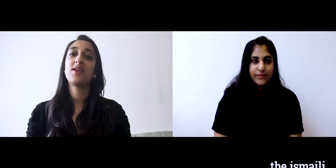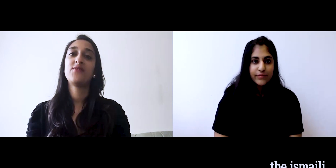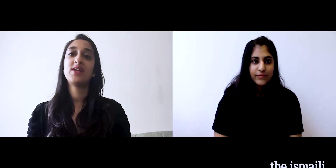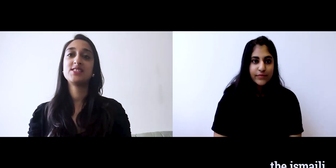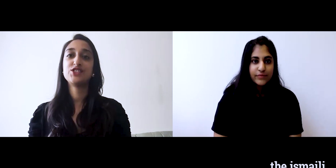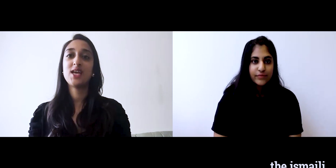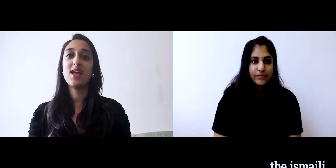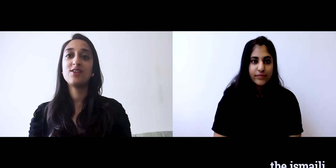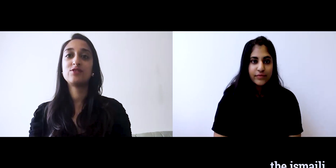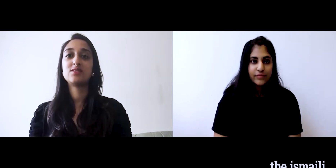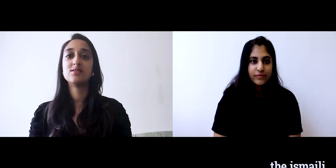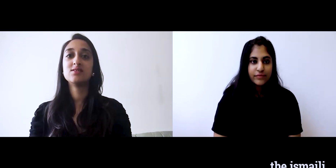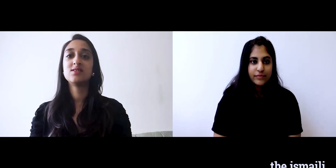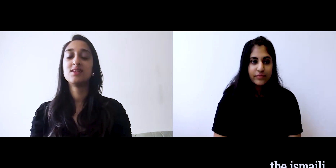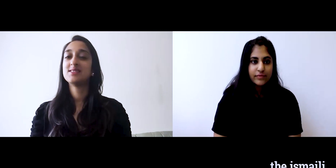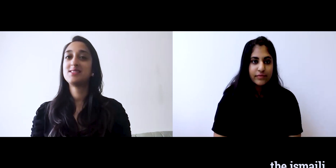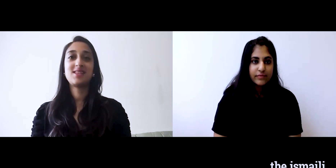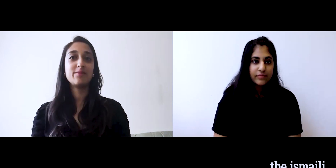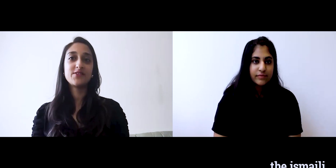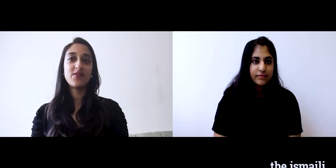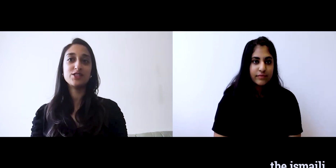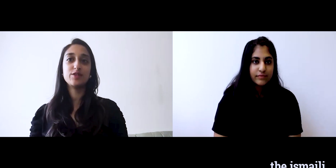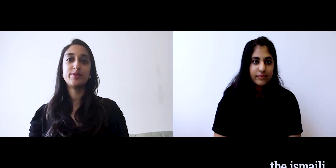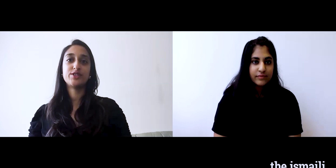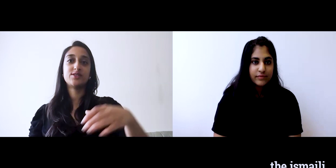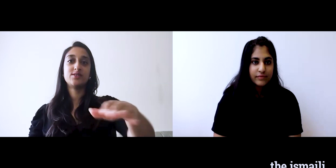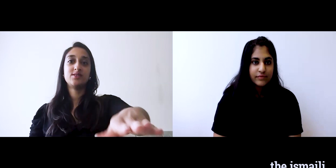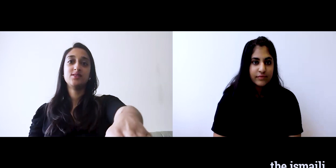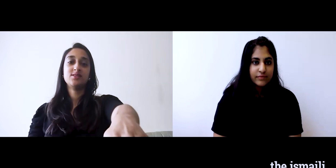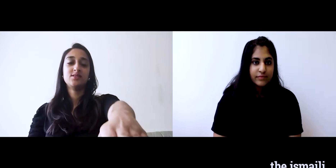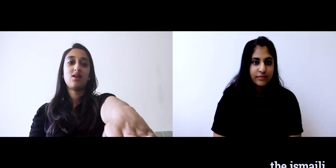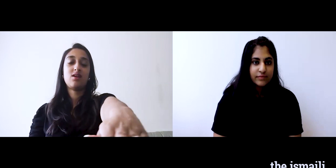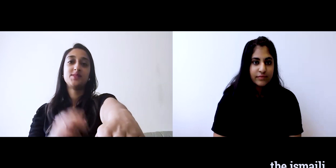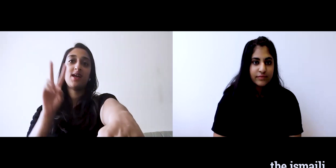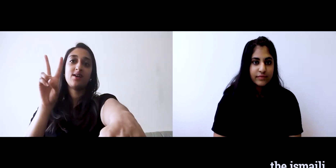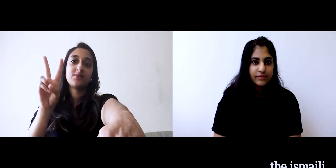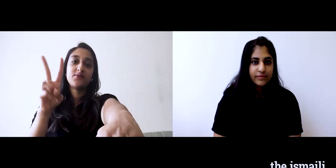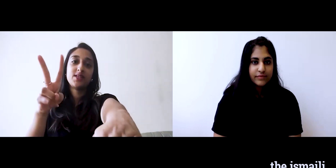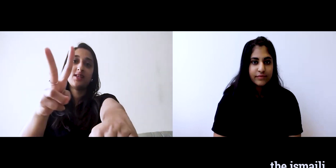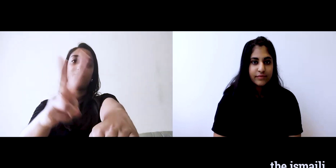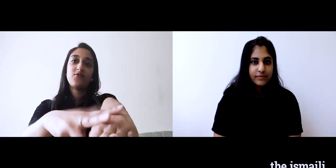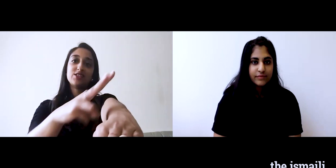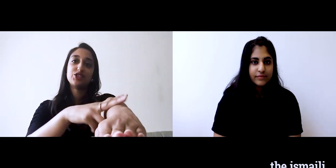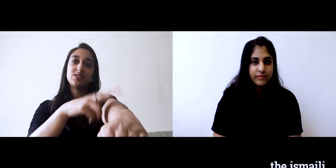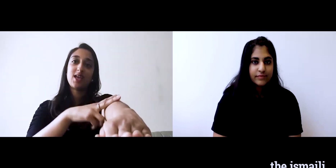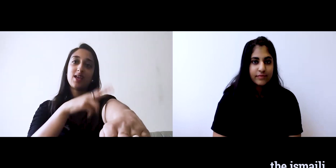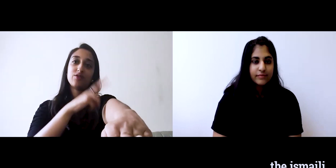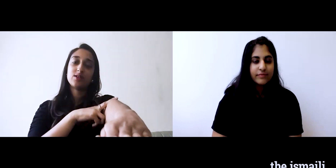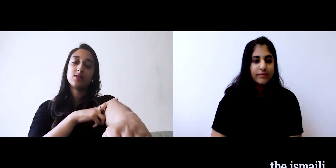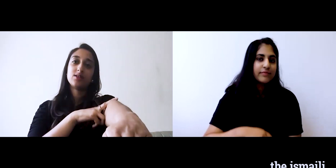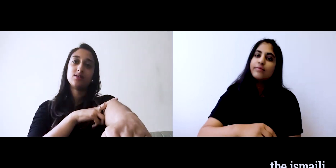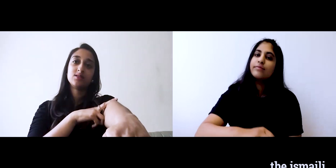Vegetarian, same as vegetable Arm down, V, vegetarian